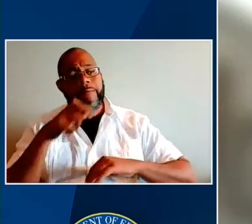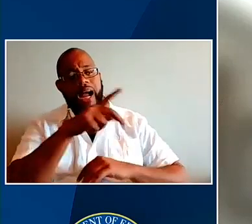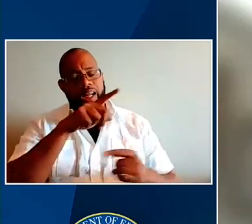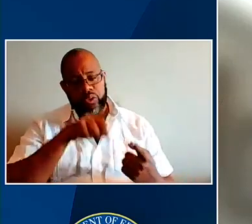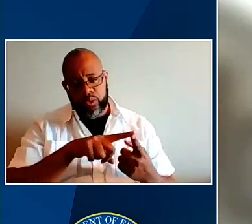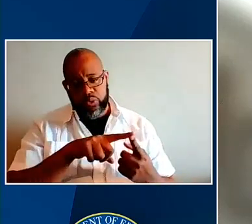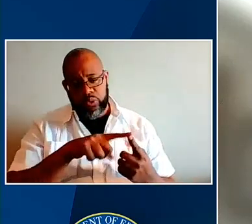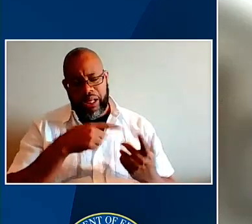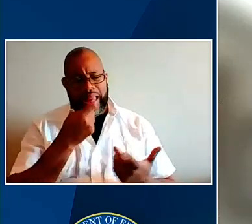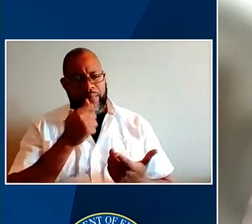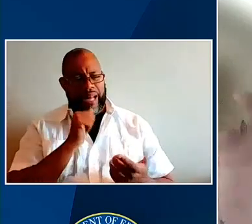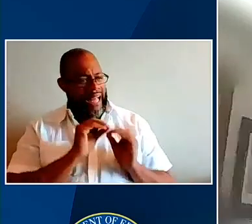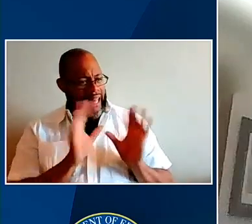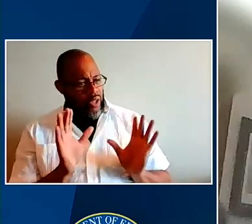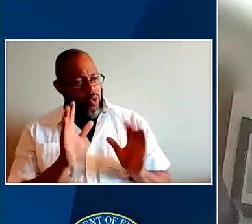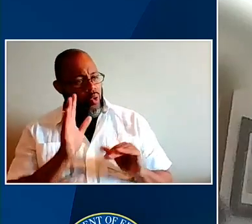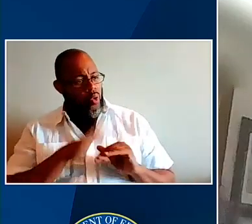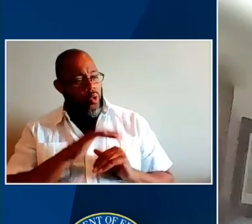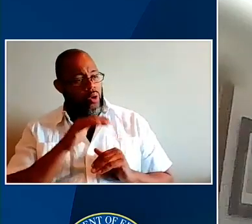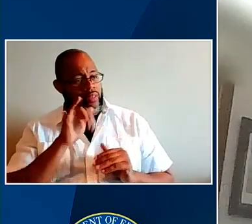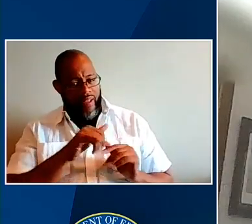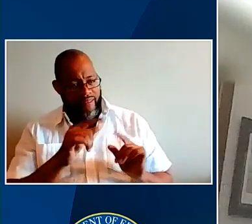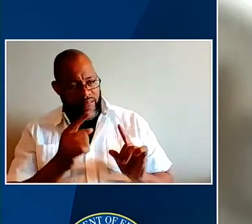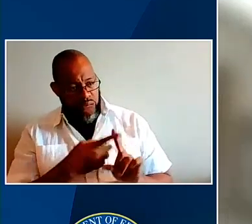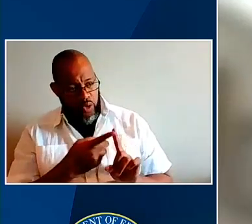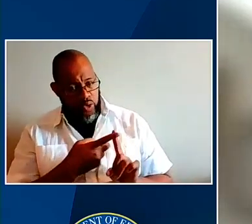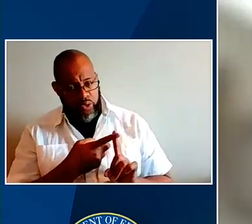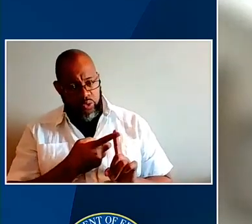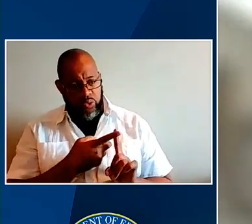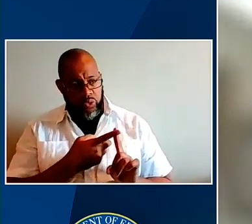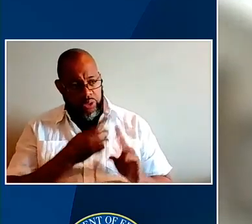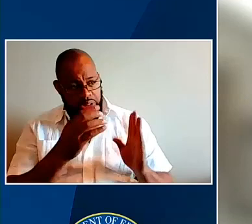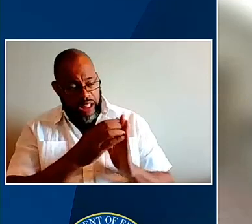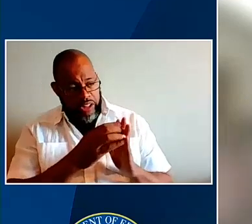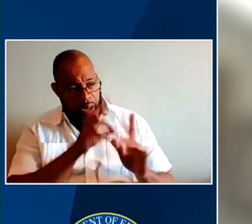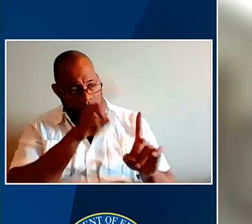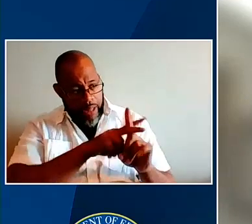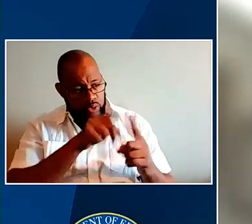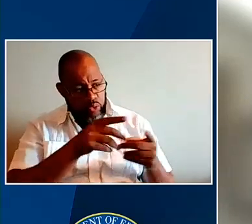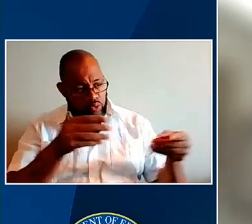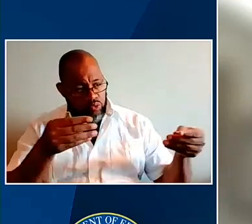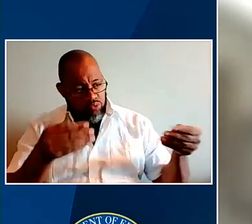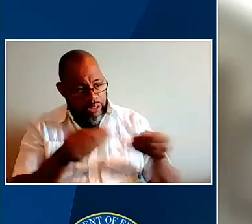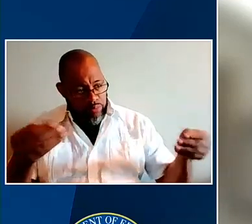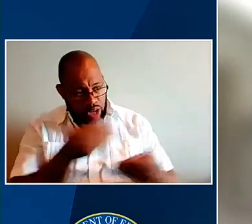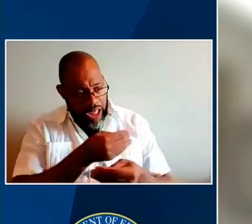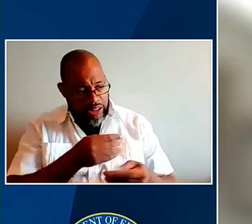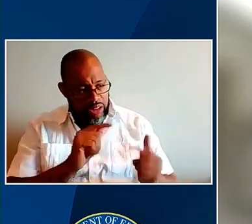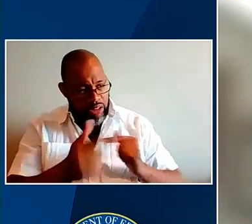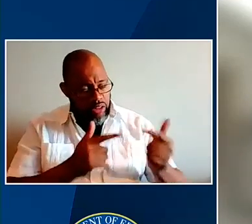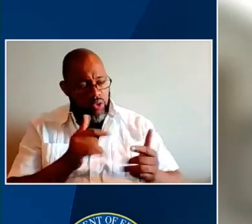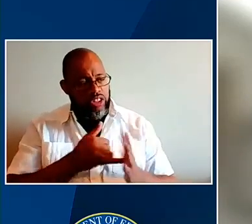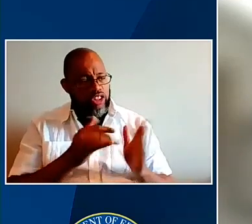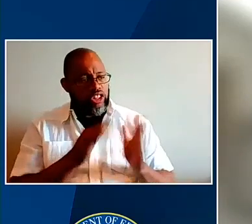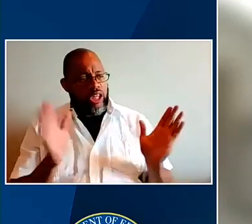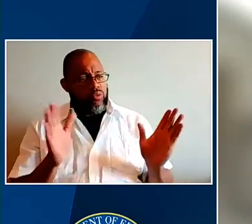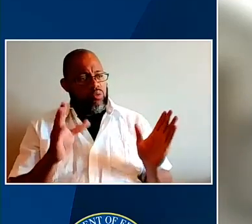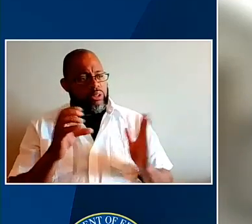little unclear on whether that first section applies to reciprocity or whether that's just the general section on state laws?